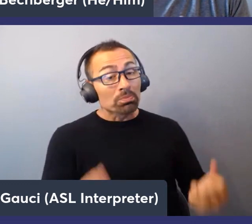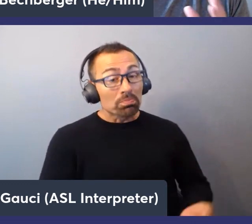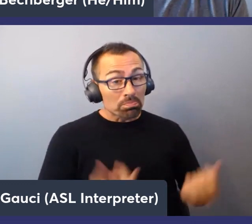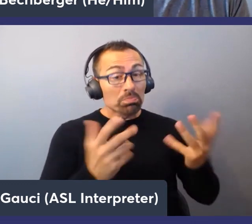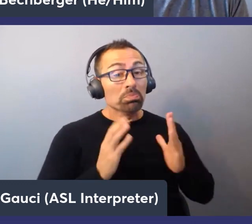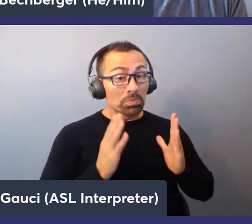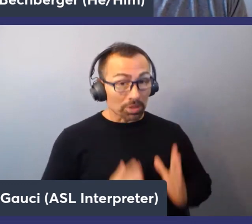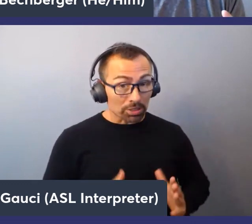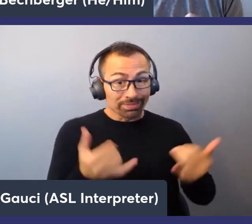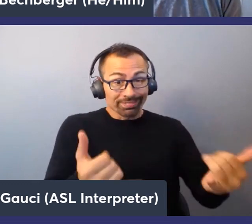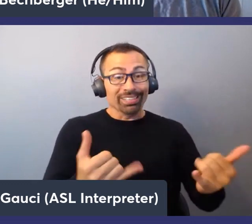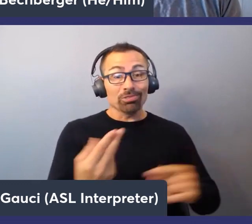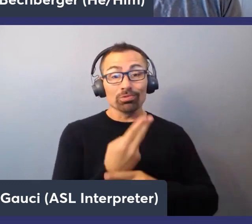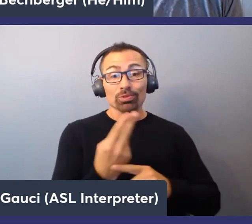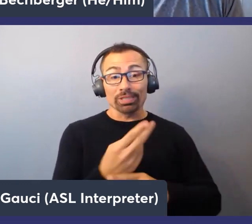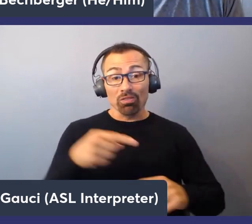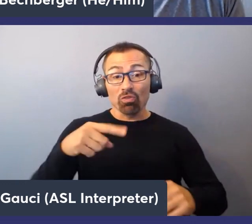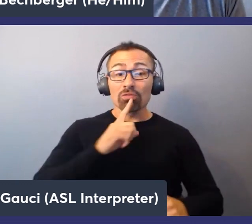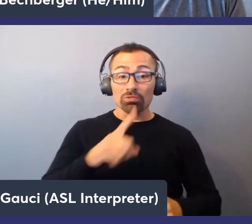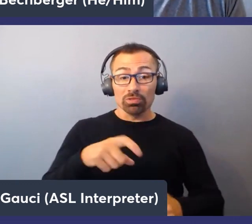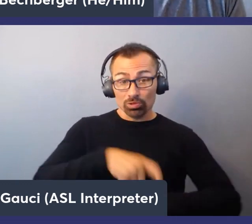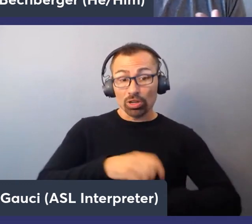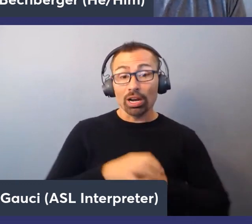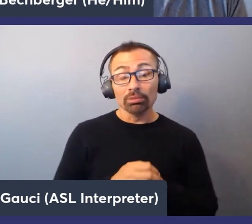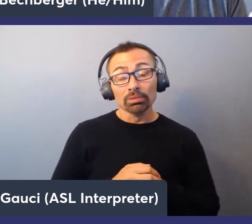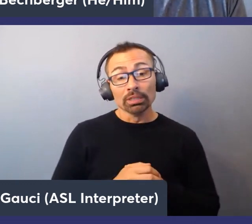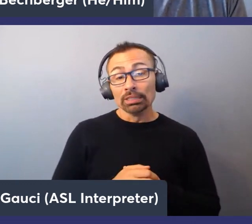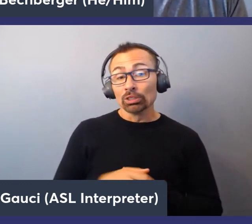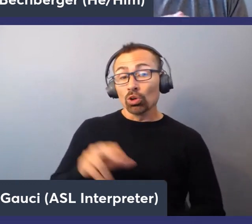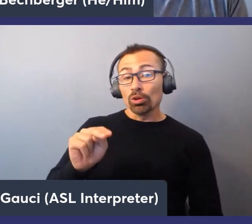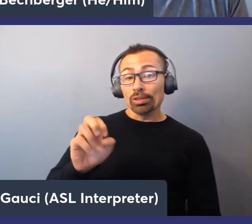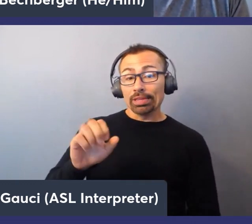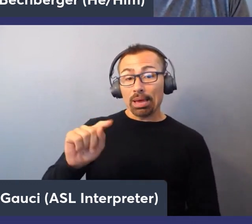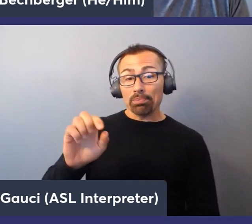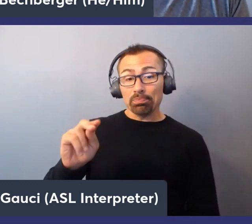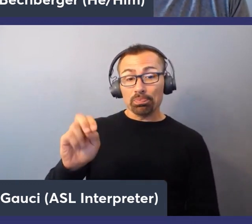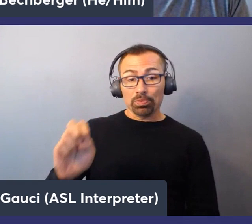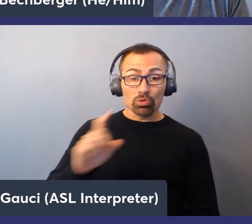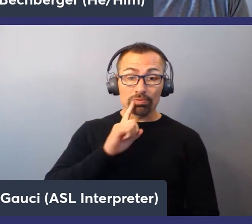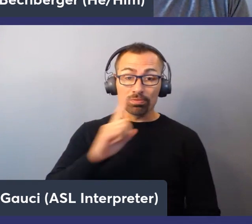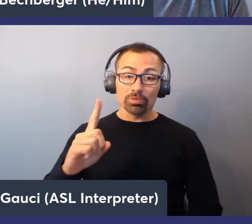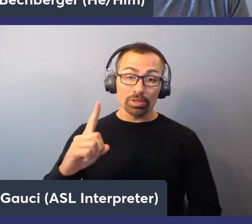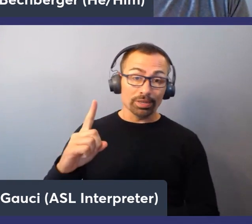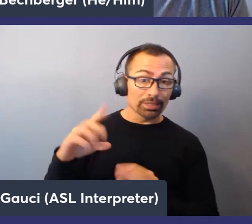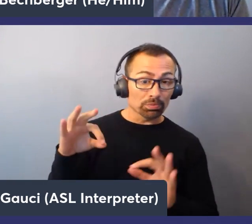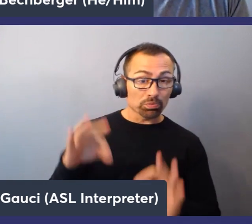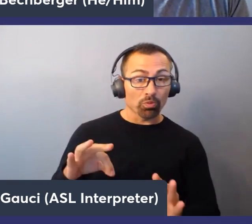like Neptune itself is really optimized to handle this sort of transactional graph use cases where you want to,